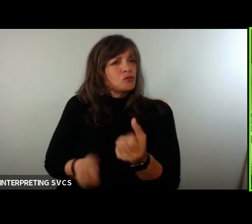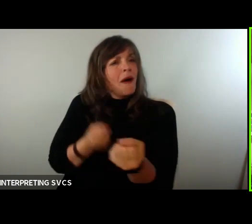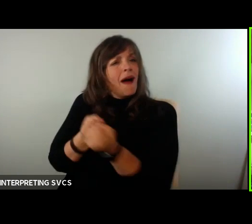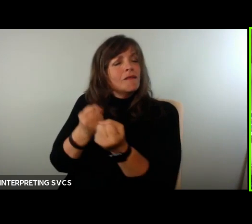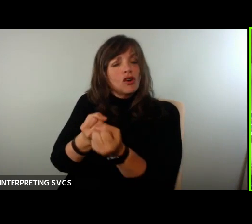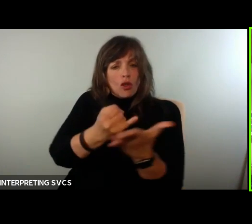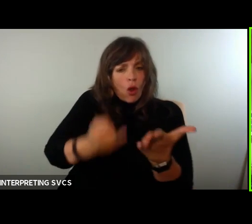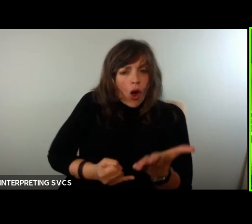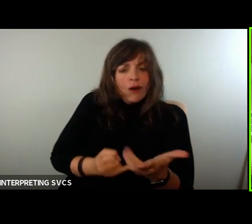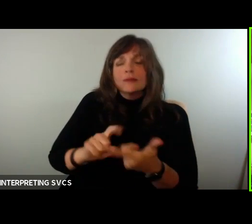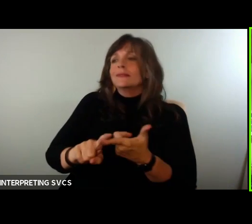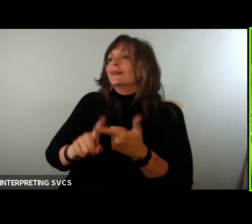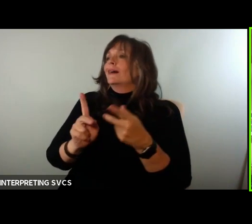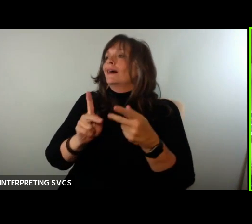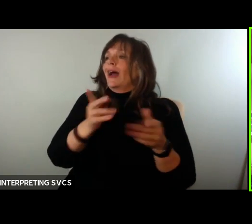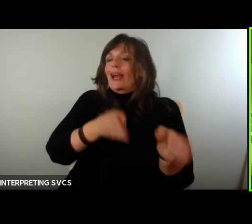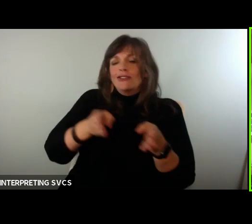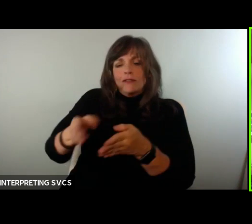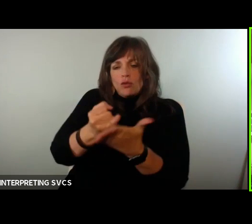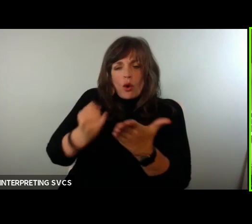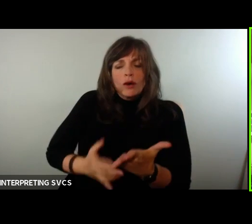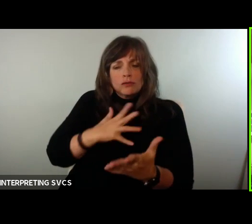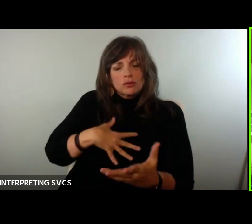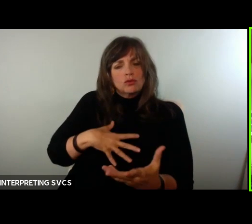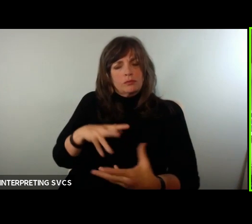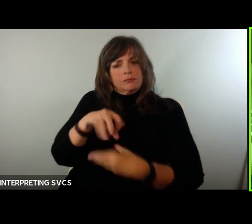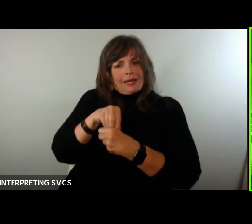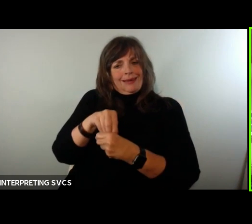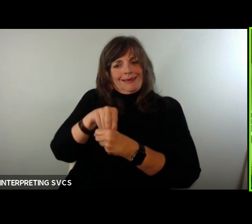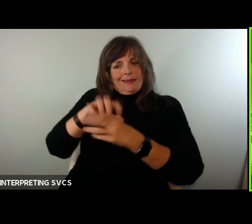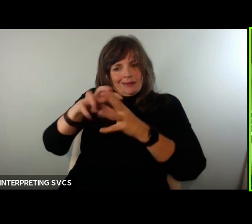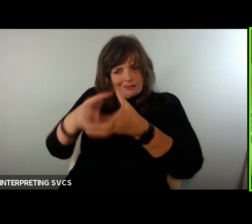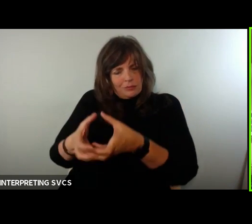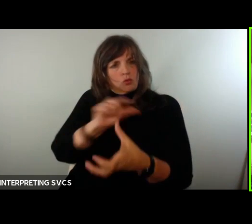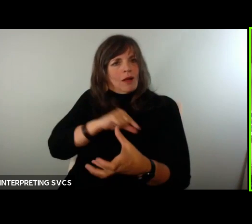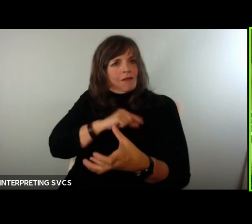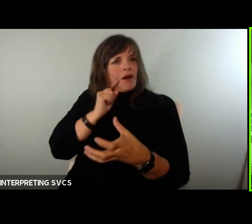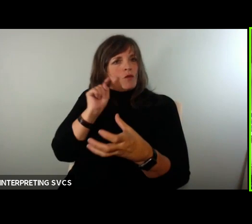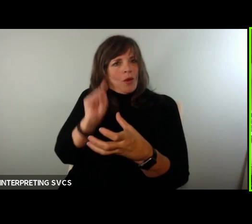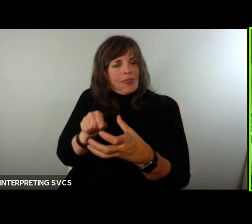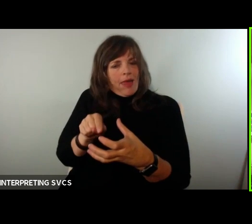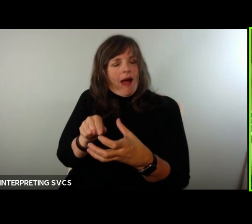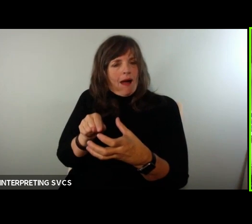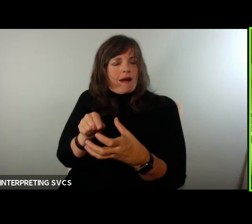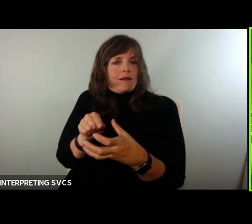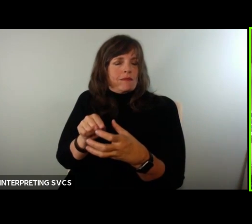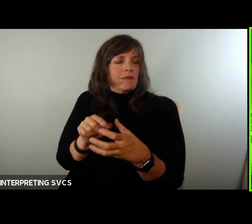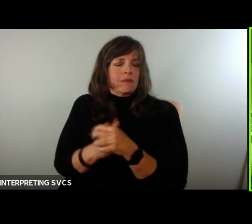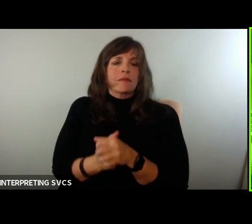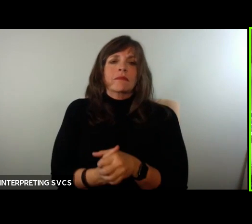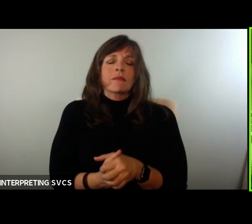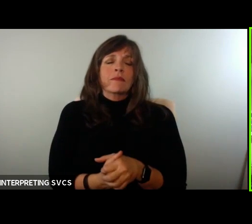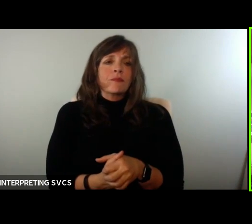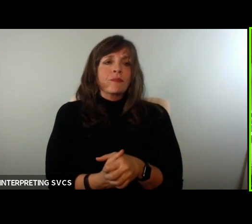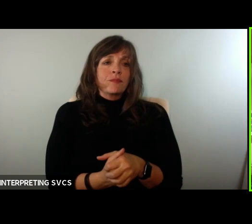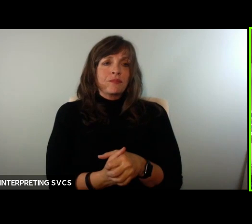to be eligible for any such stimulus package. Toward that end, TCG has also distributed a survey